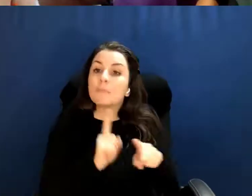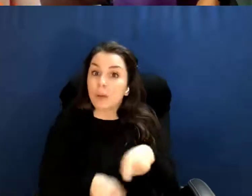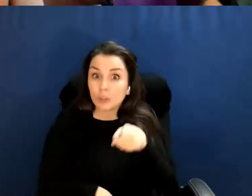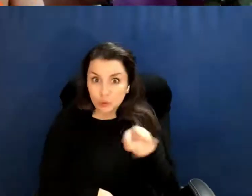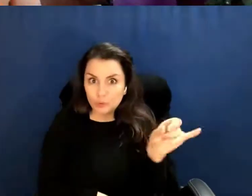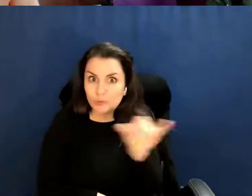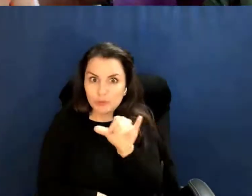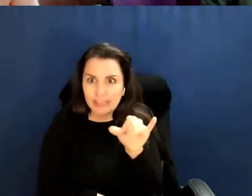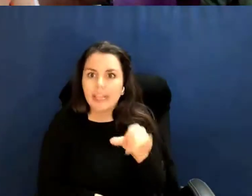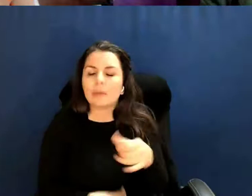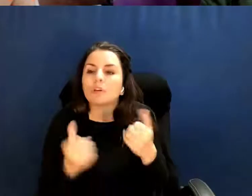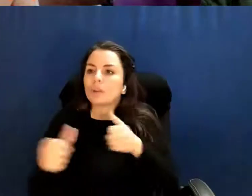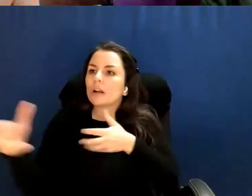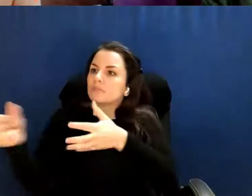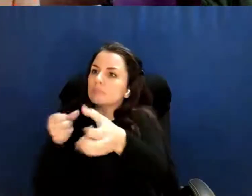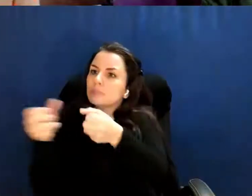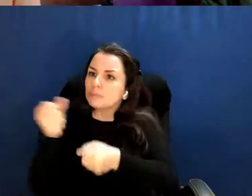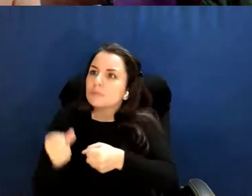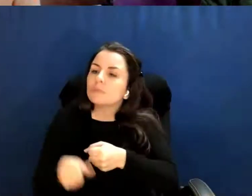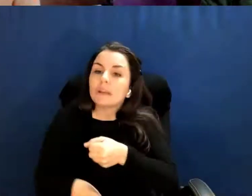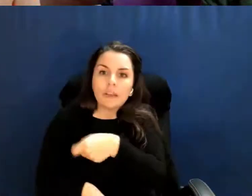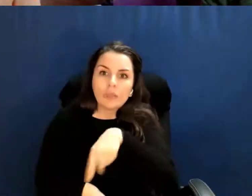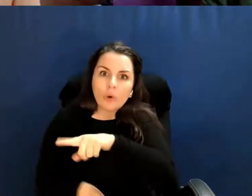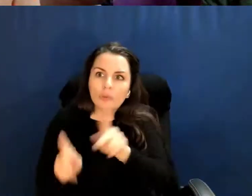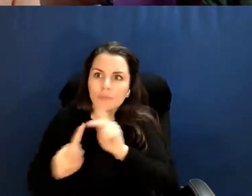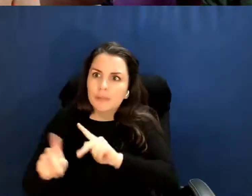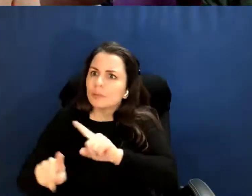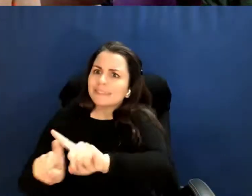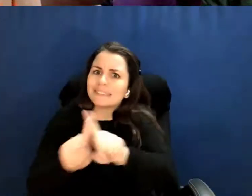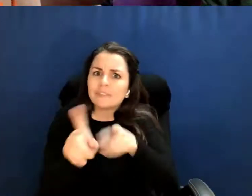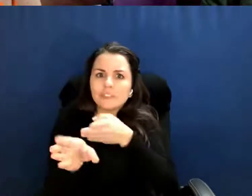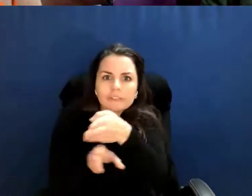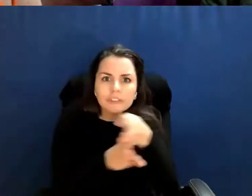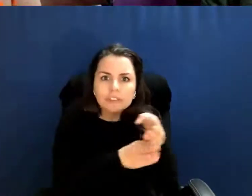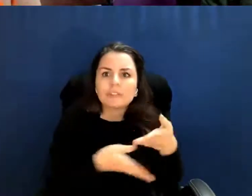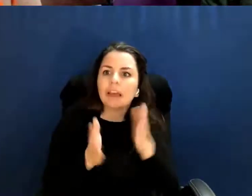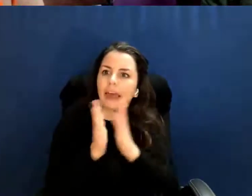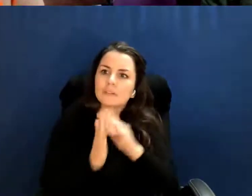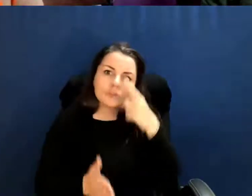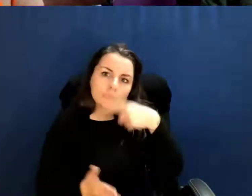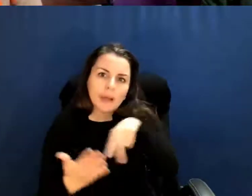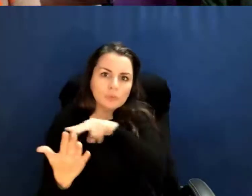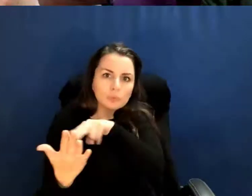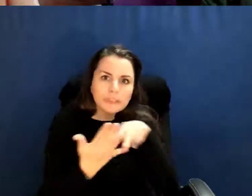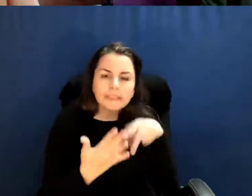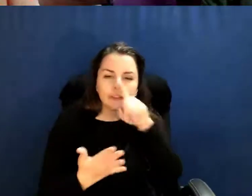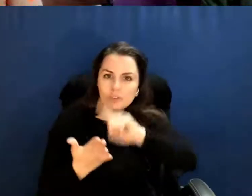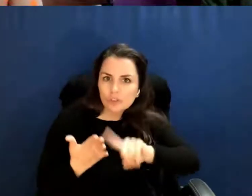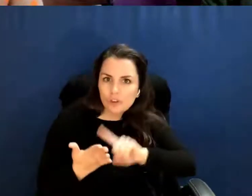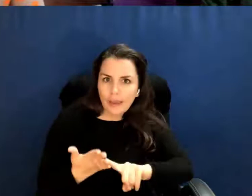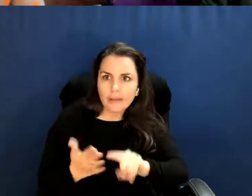can read what you've written, understand why it's important, and that you've made a compelling case.